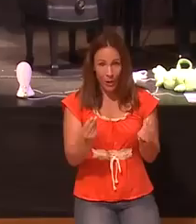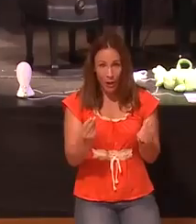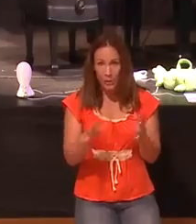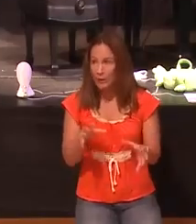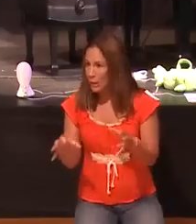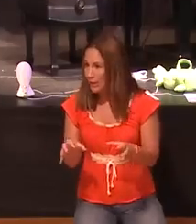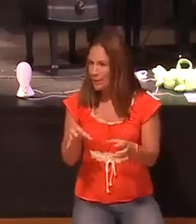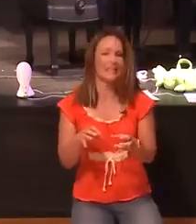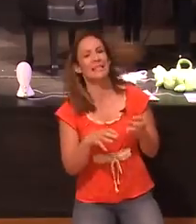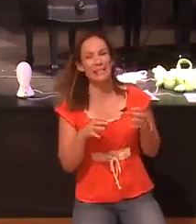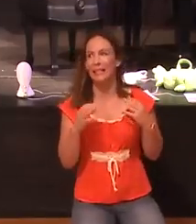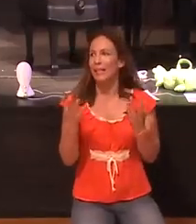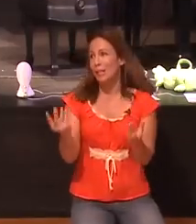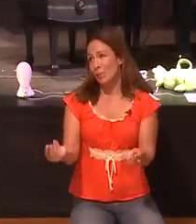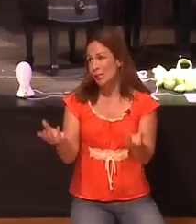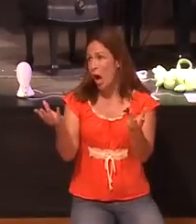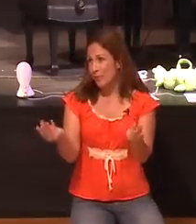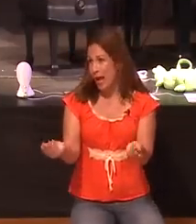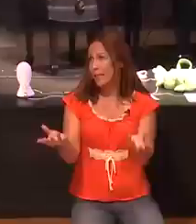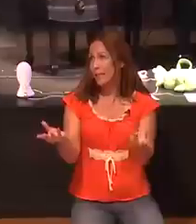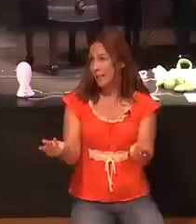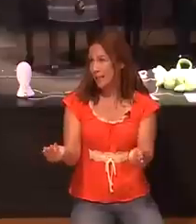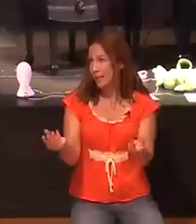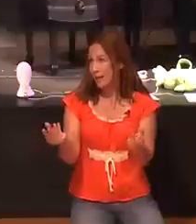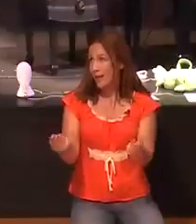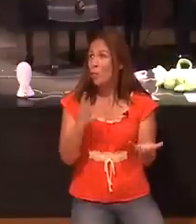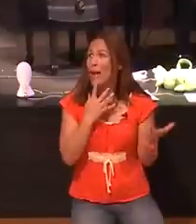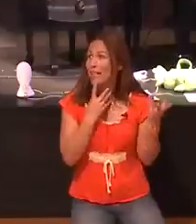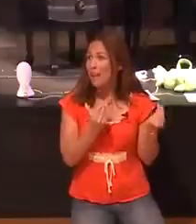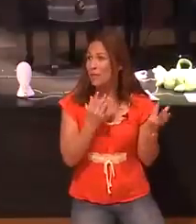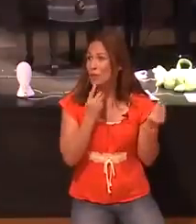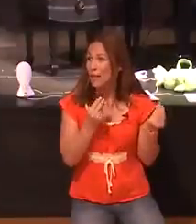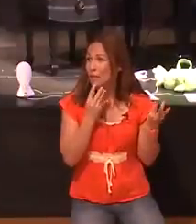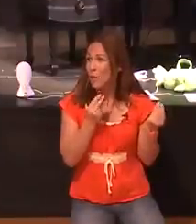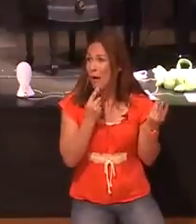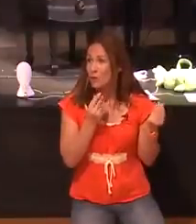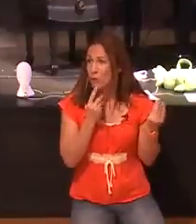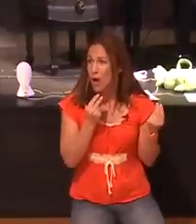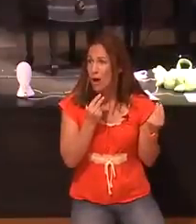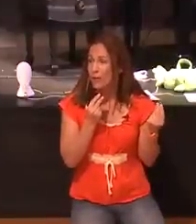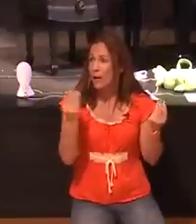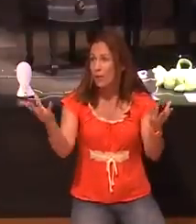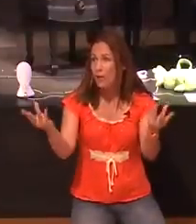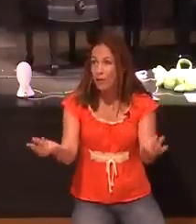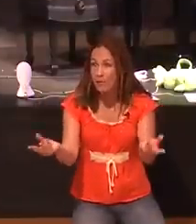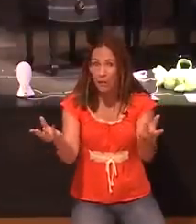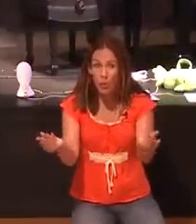when our kids were little, that's the tendency to be SOFT, yes. WET is off your chin like water dripping off, but SOFT is out here.